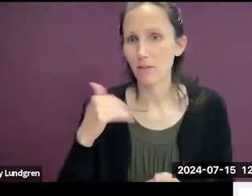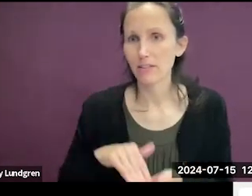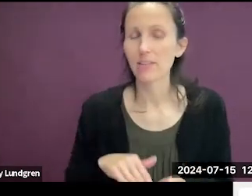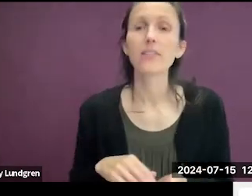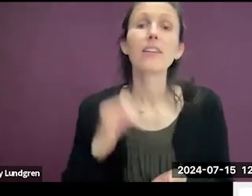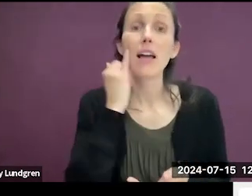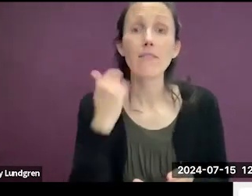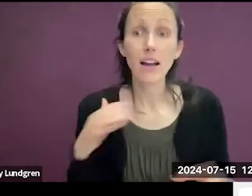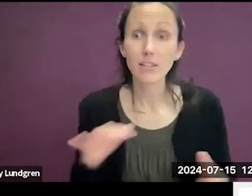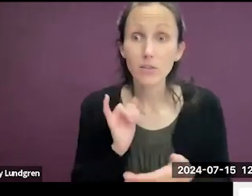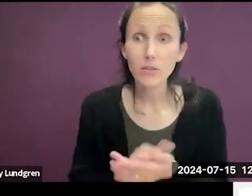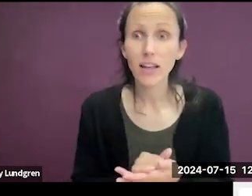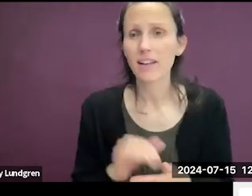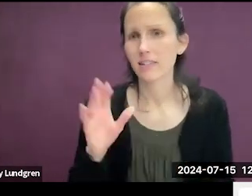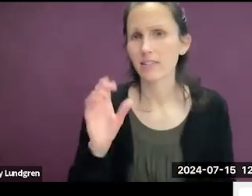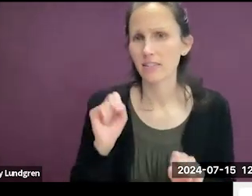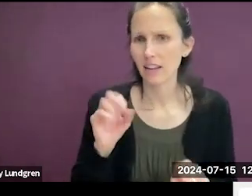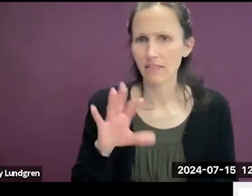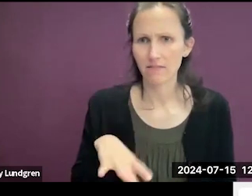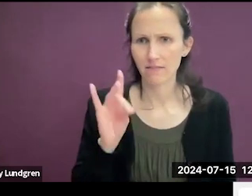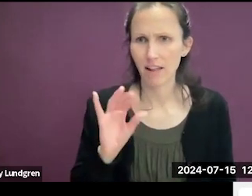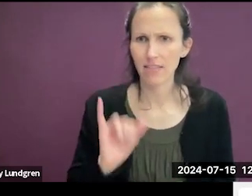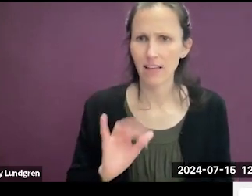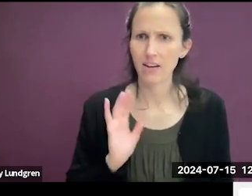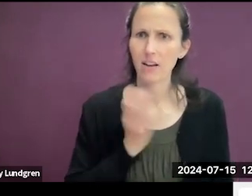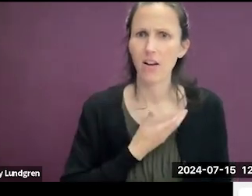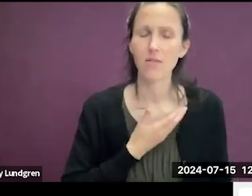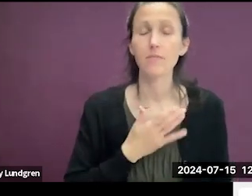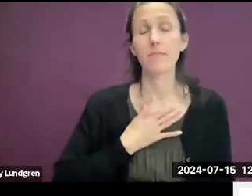I have found out that the text contrast for this line,